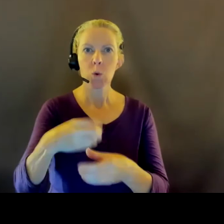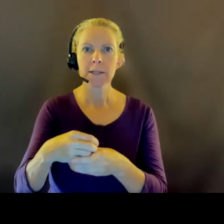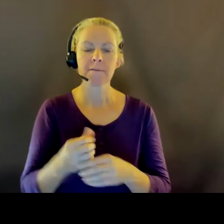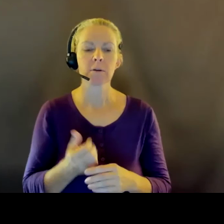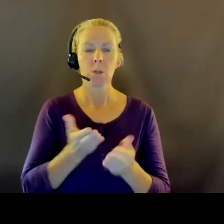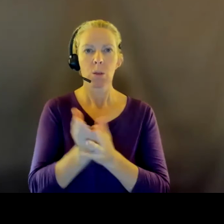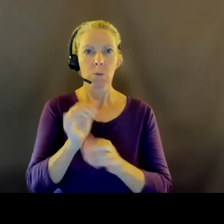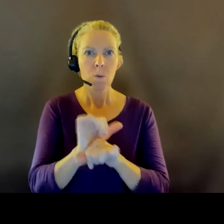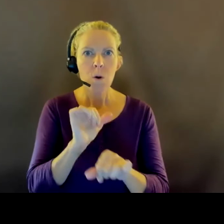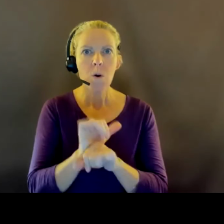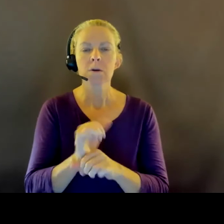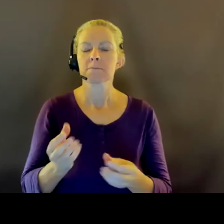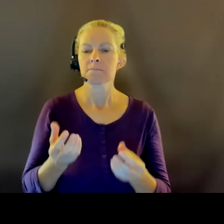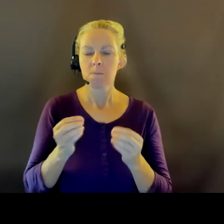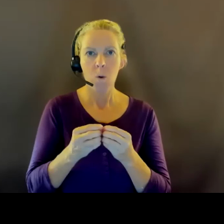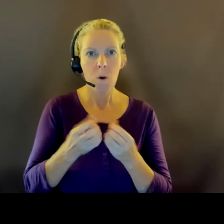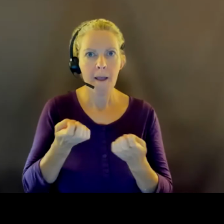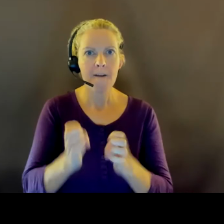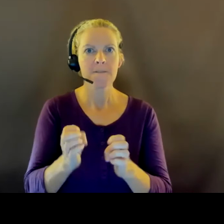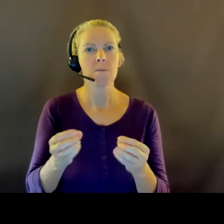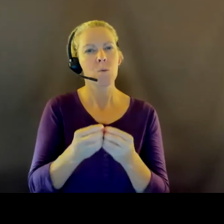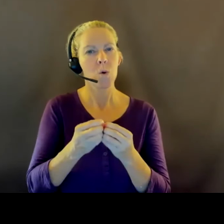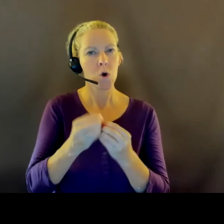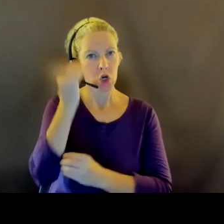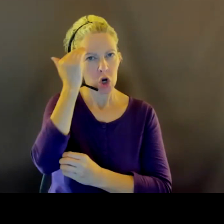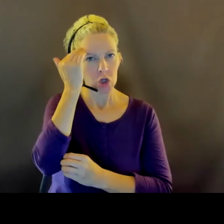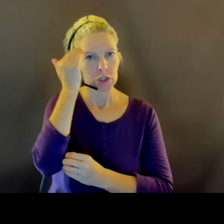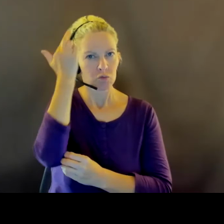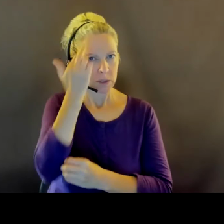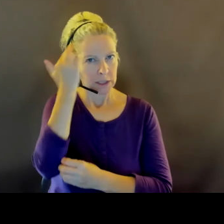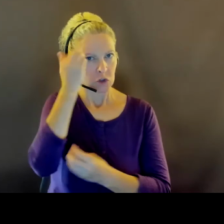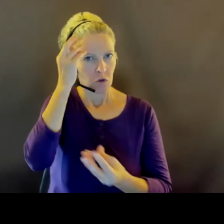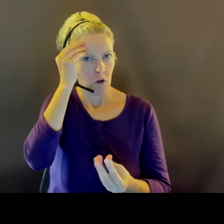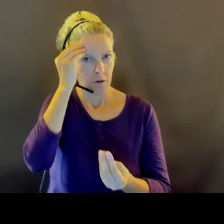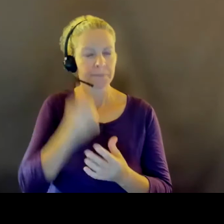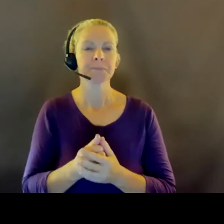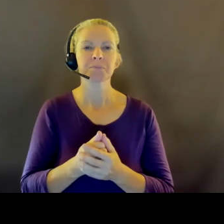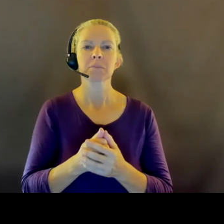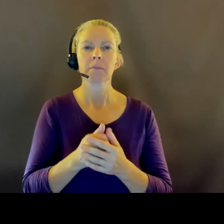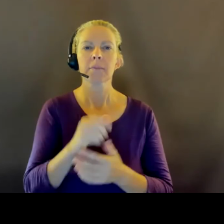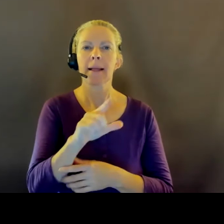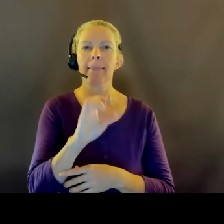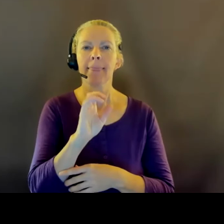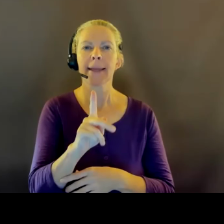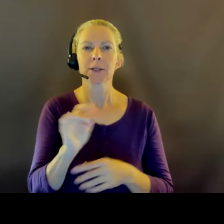learning to do things differently. I wanted to share that link with you as well. All of those links are in the document.